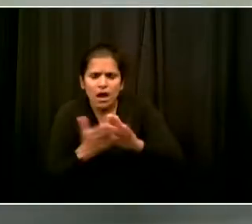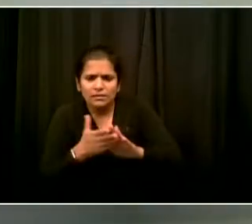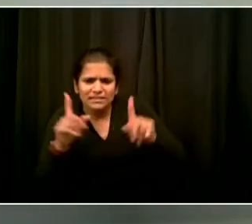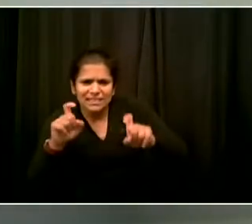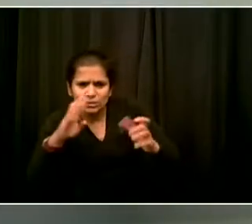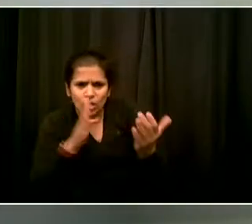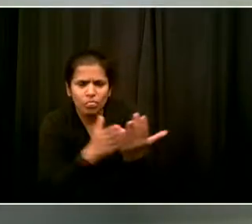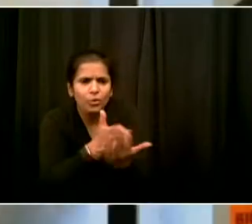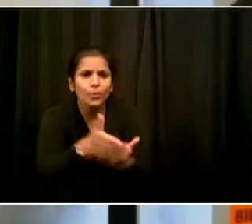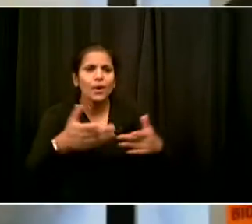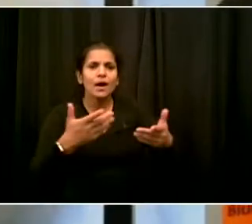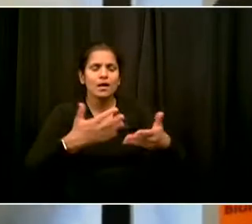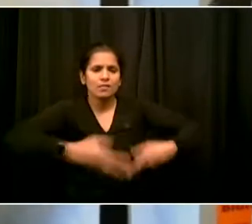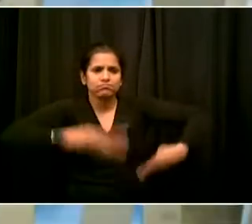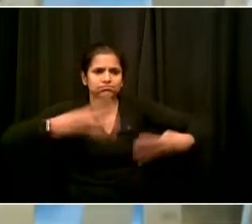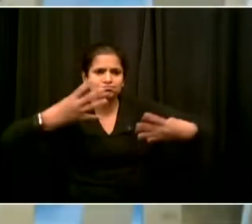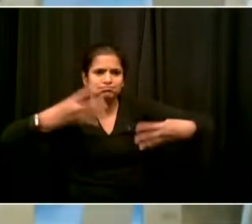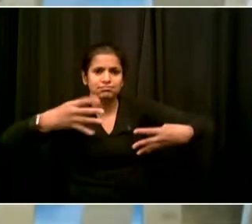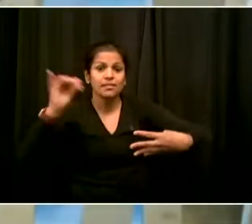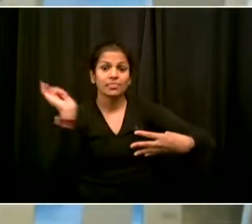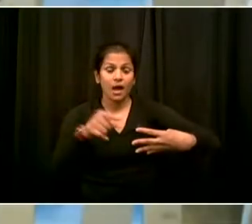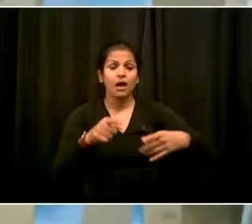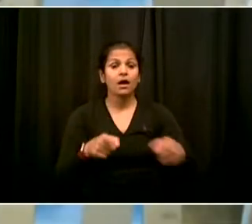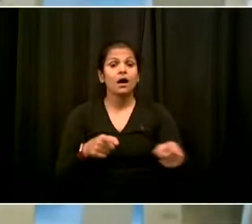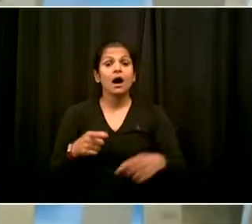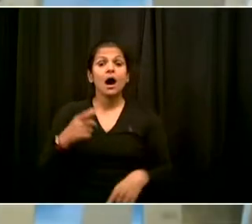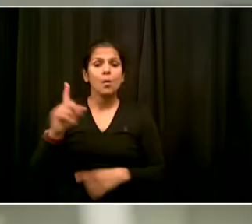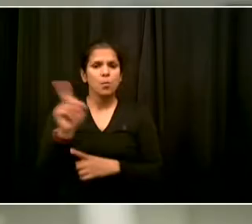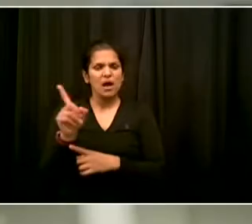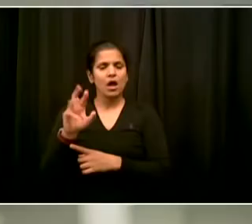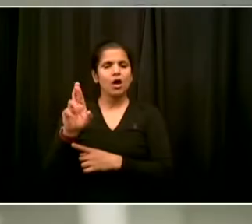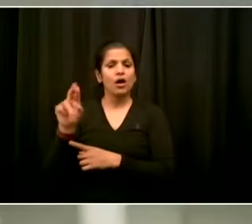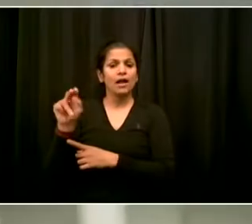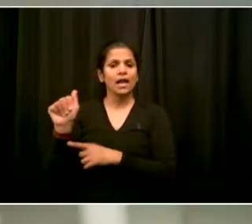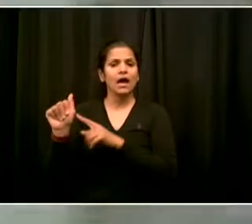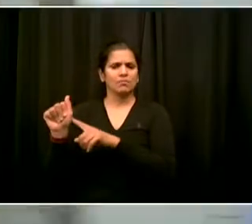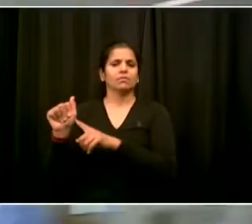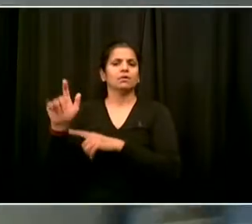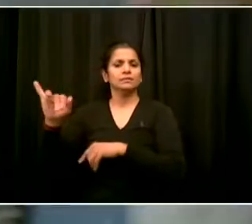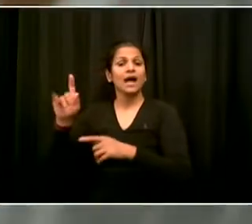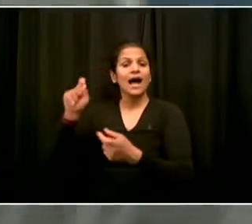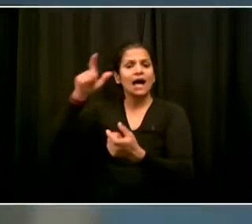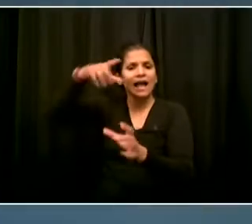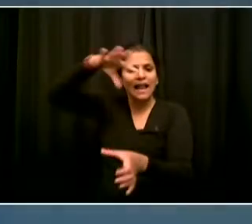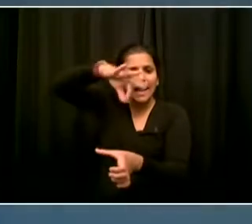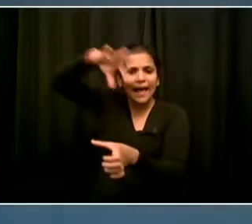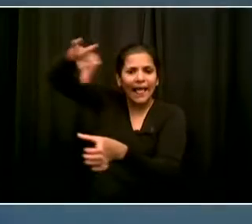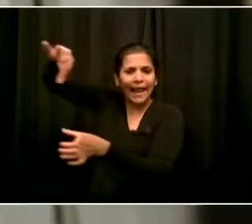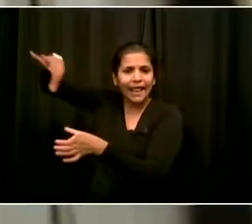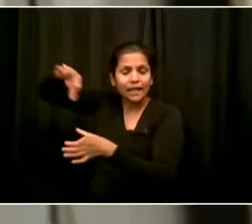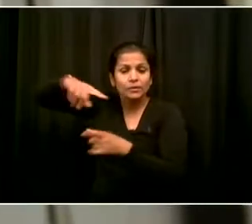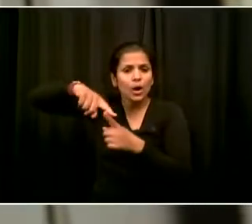VIRUS. THE NEXT STEP IS SAMPLE REFORMATTING. WE NEED TO REFORMAT THEM SO THAT